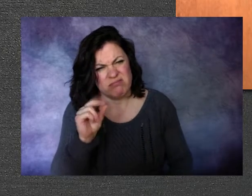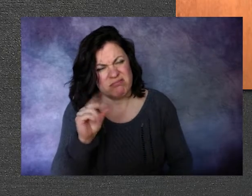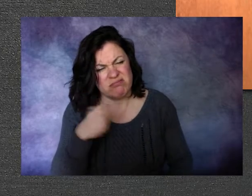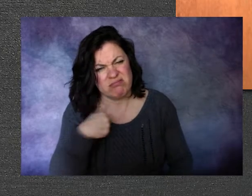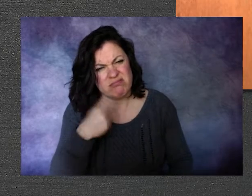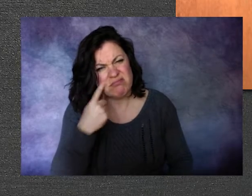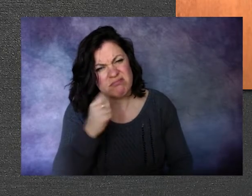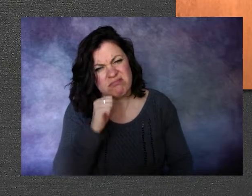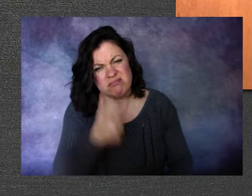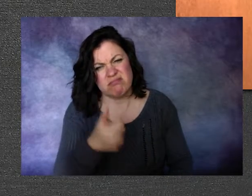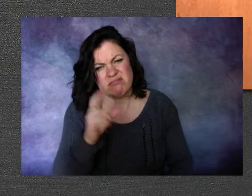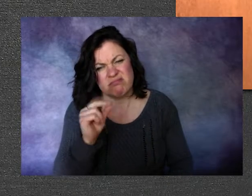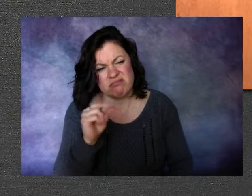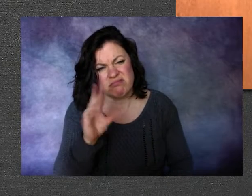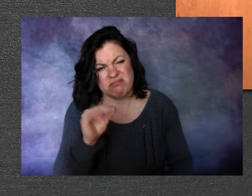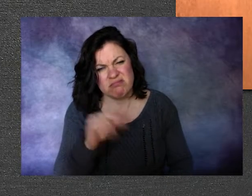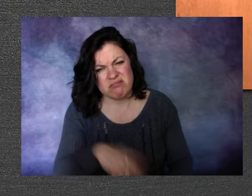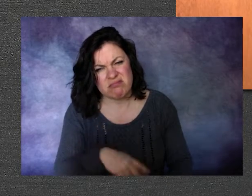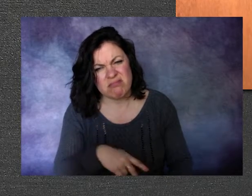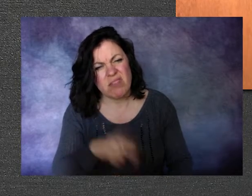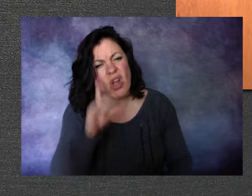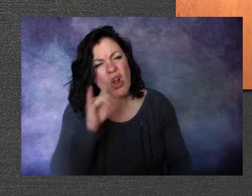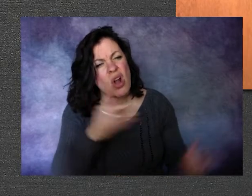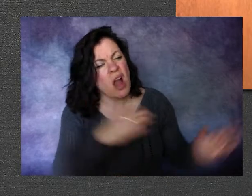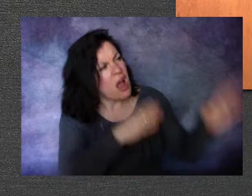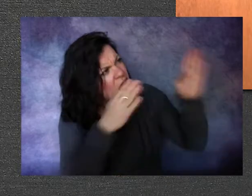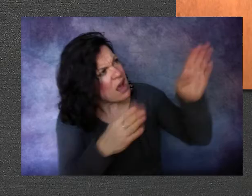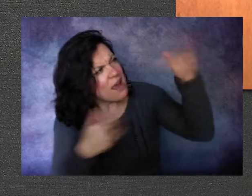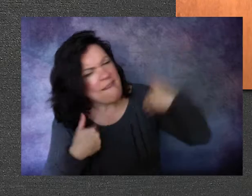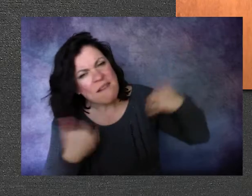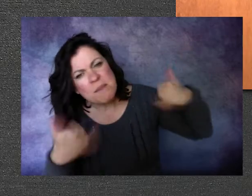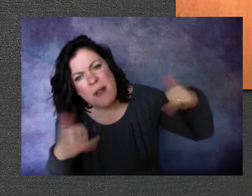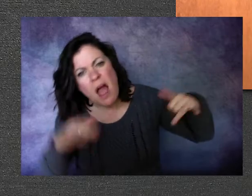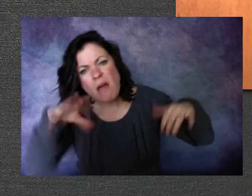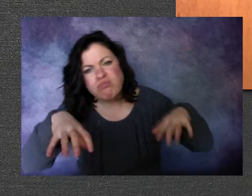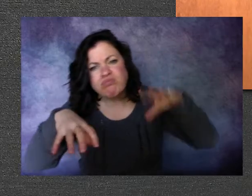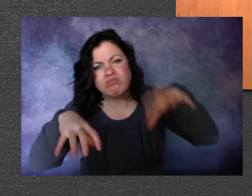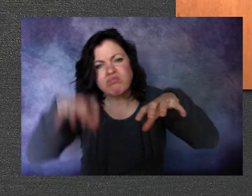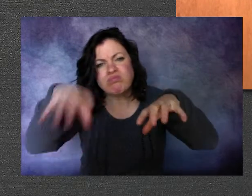He was already there. It looks like there's like a playhouse in that one.